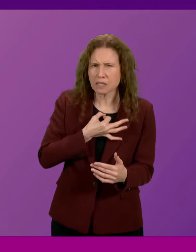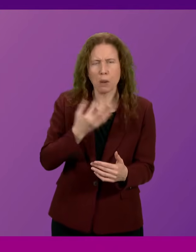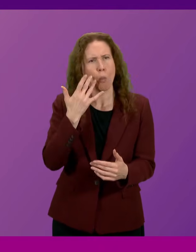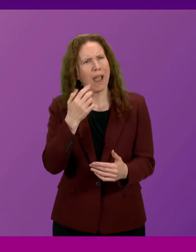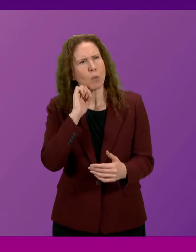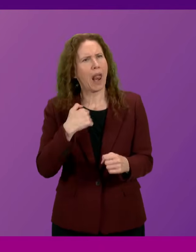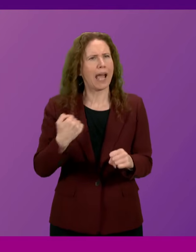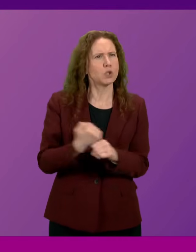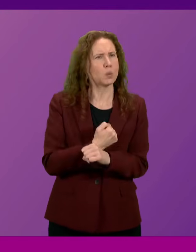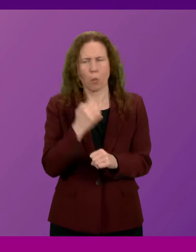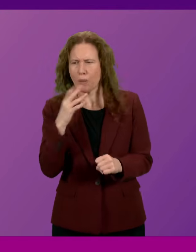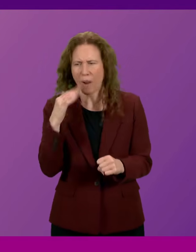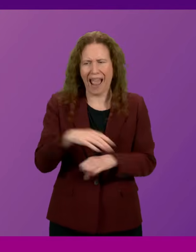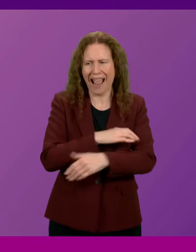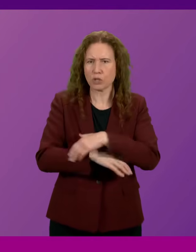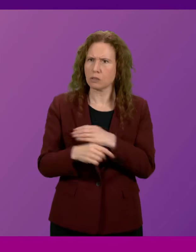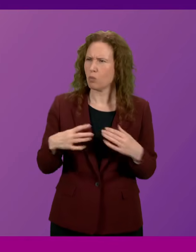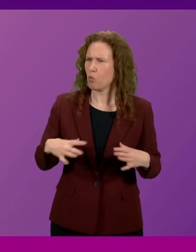I will take action, and I say to him that I am taking action. The health secretary